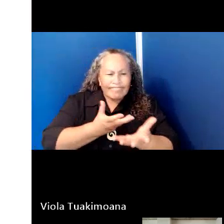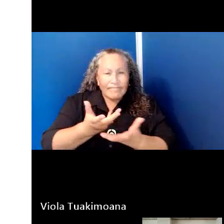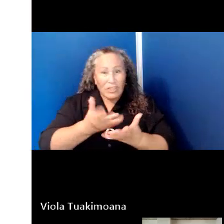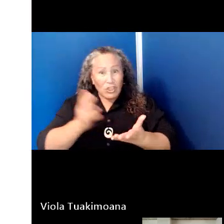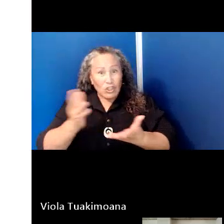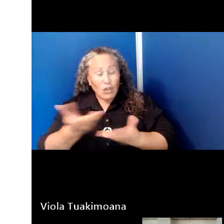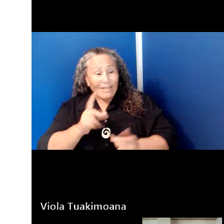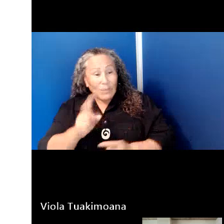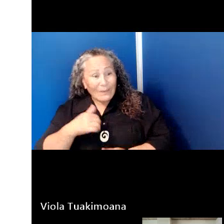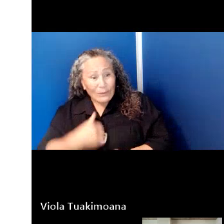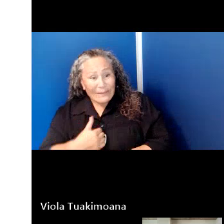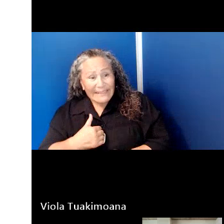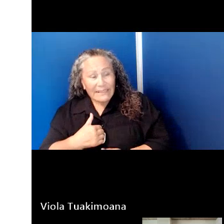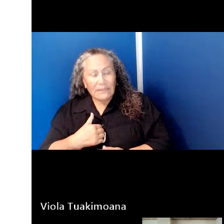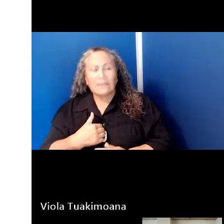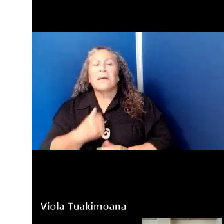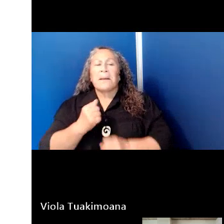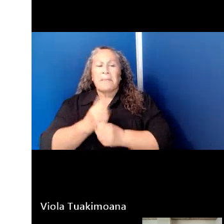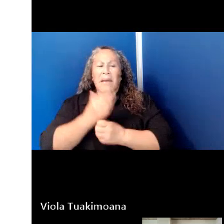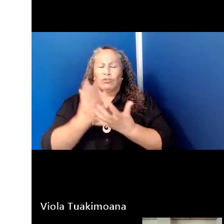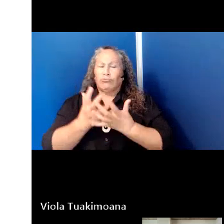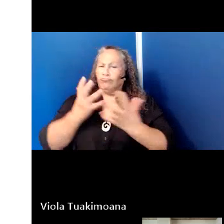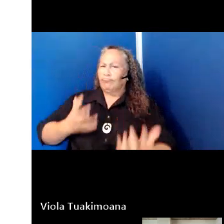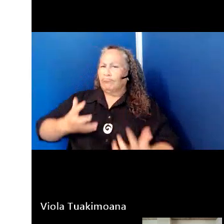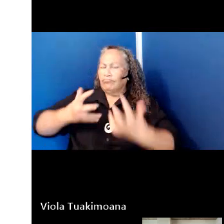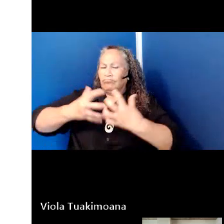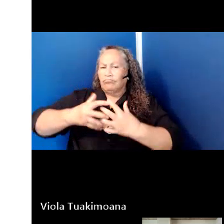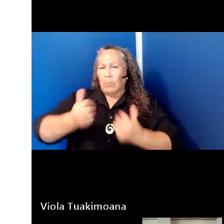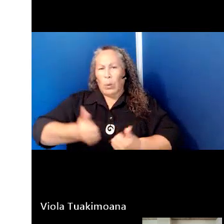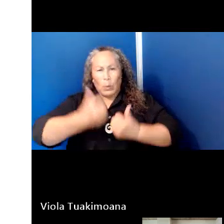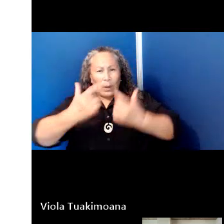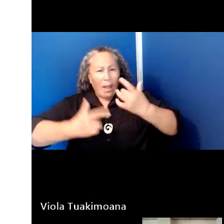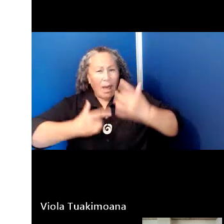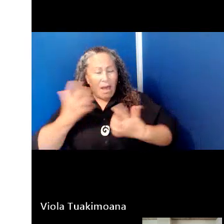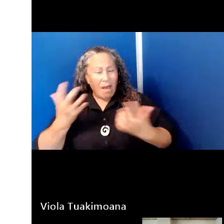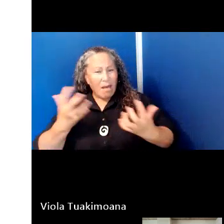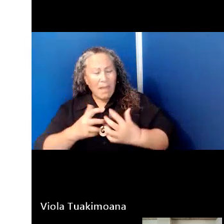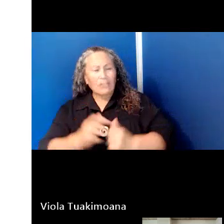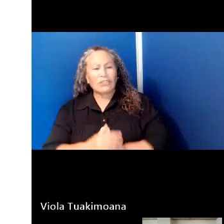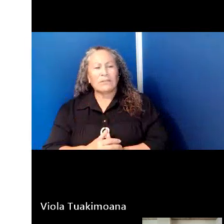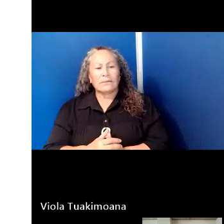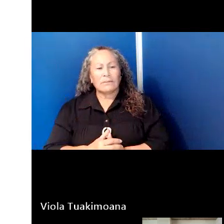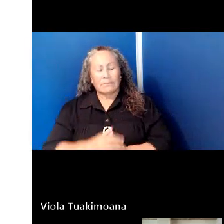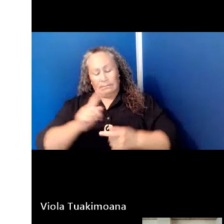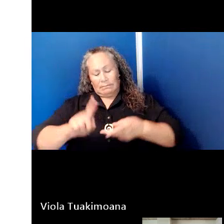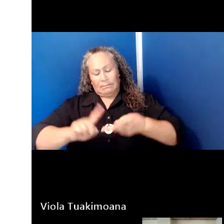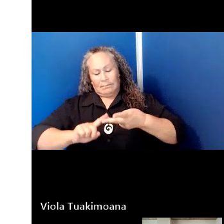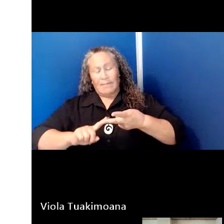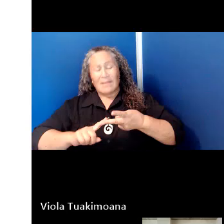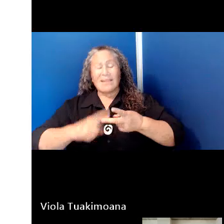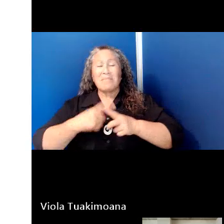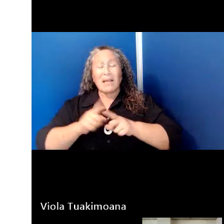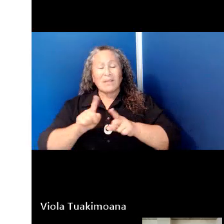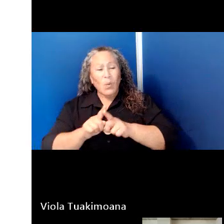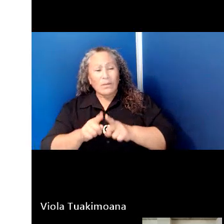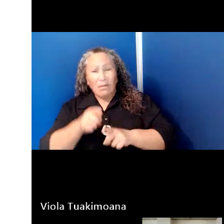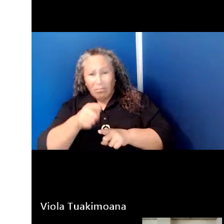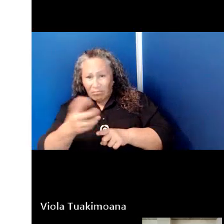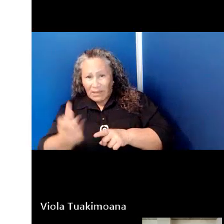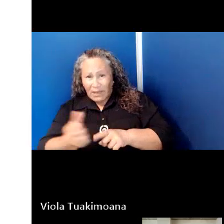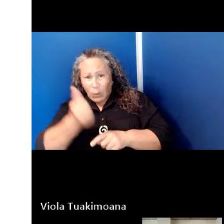First is whether they are living their good life. Secondly whether they are getting good support.